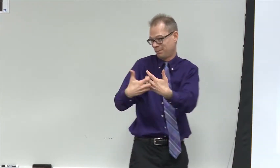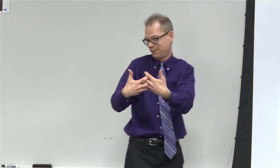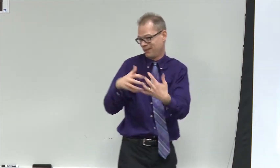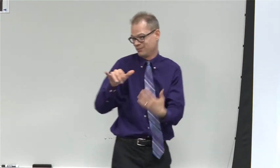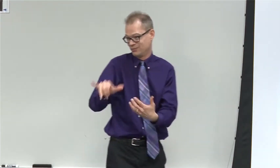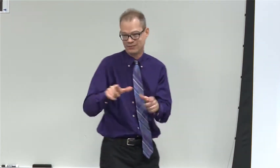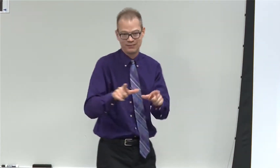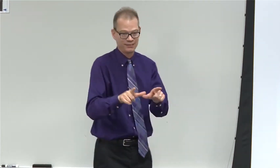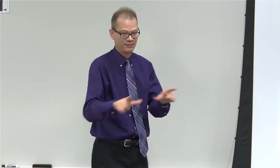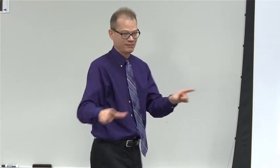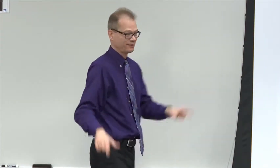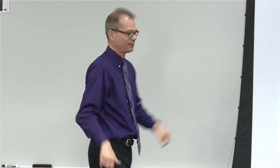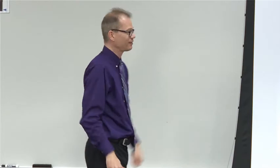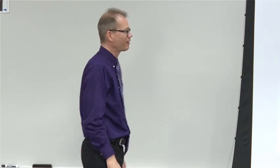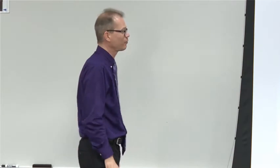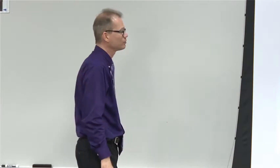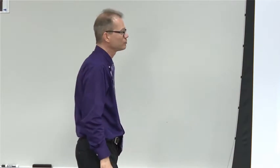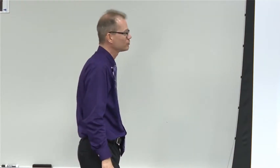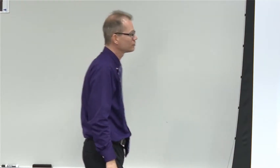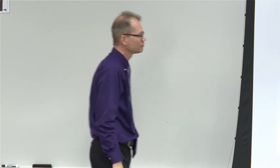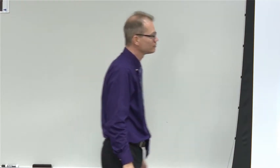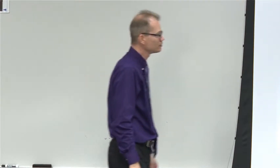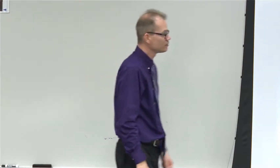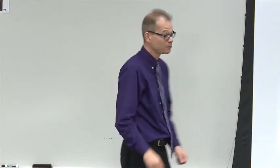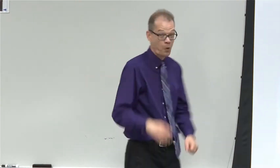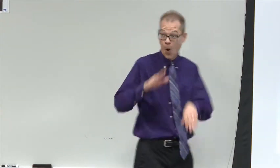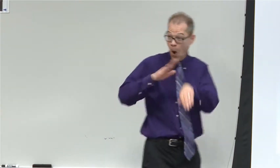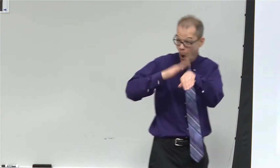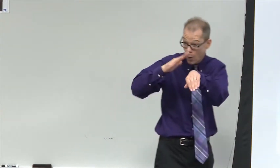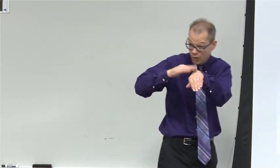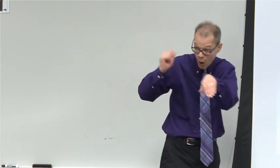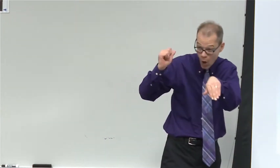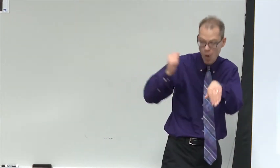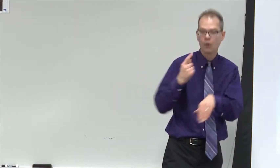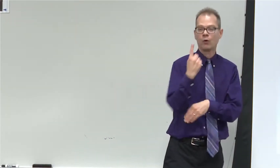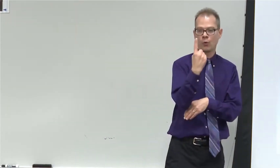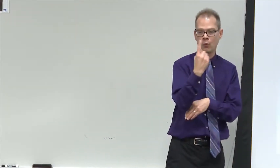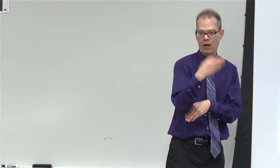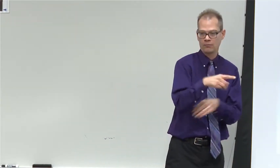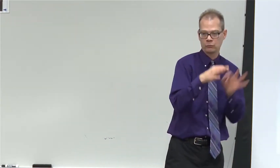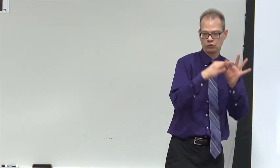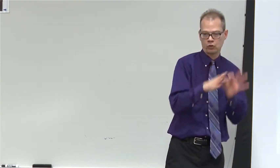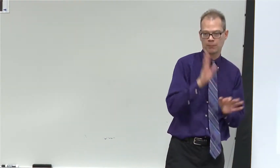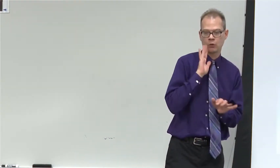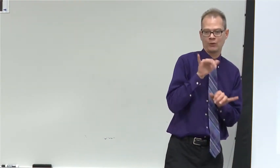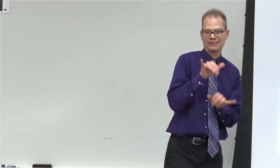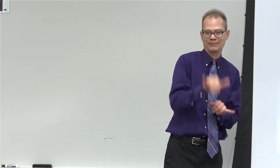to match this new language that I was learning. One of them would be on call,